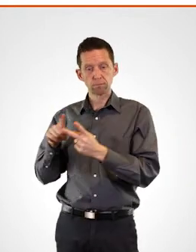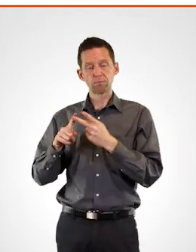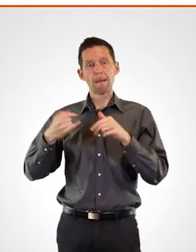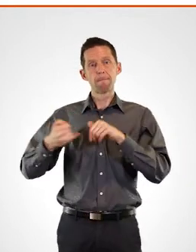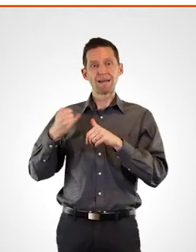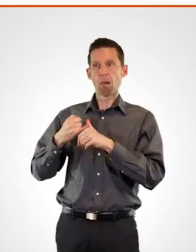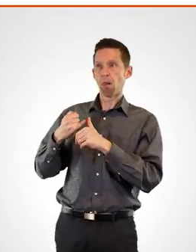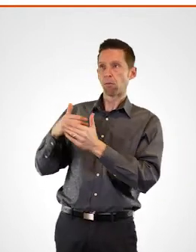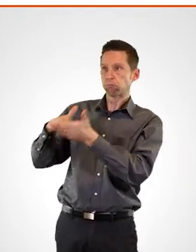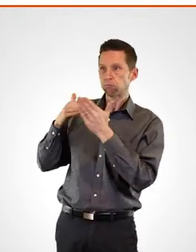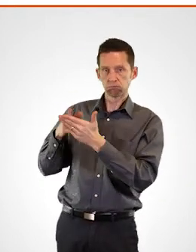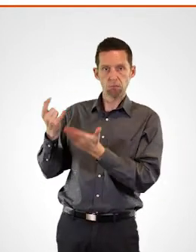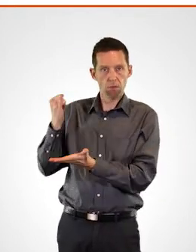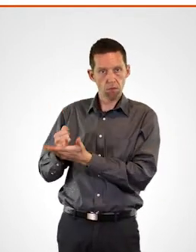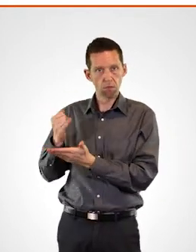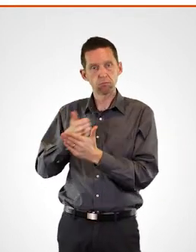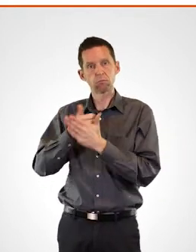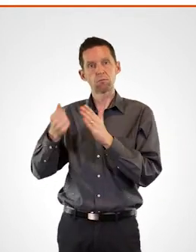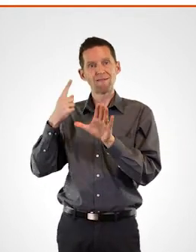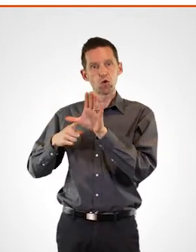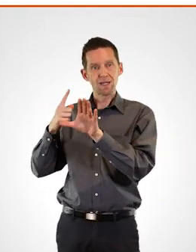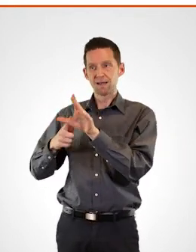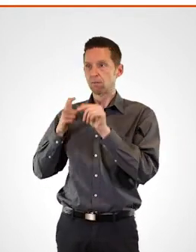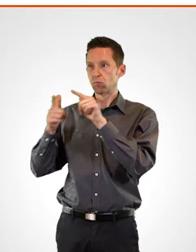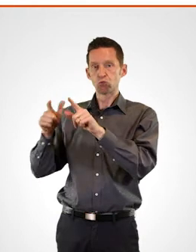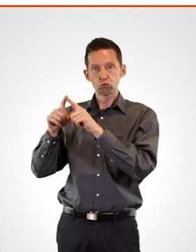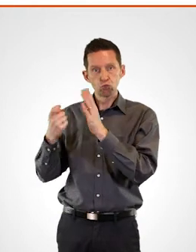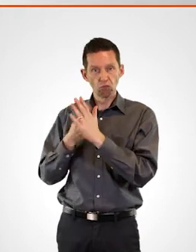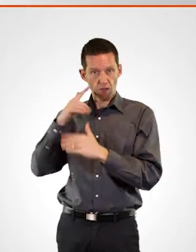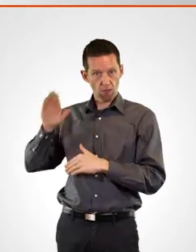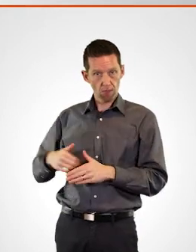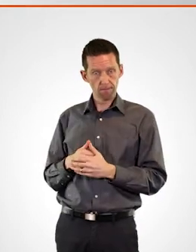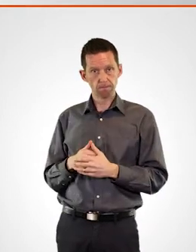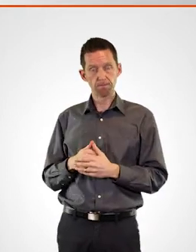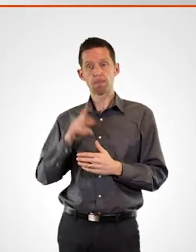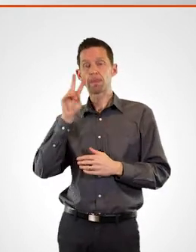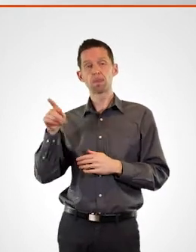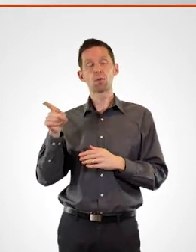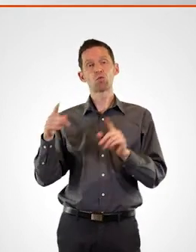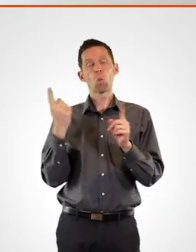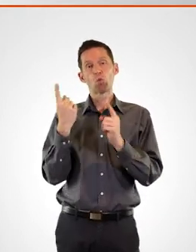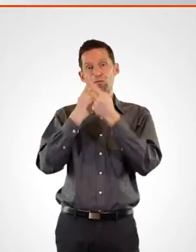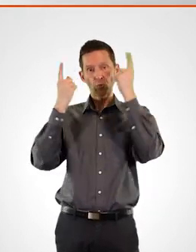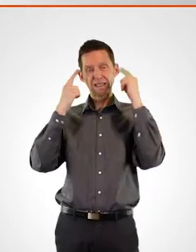medical treatment adherence, annual checkups and recommended screenings. Graduates report incomes that are 75 to 100% higher